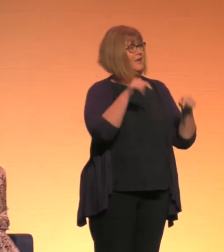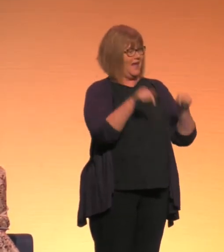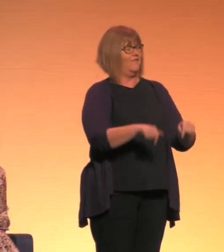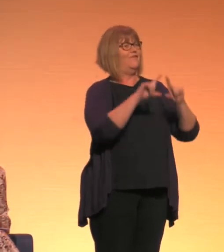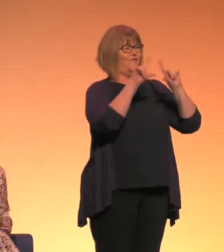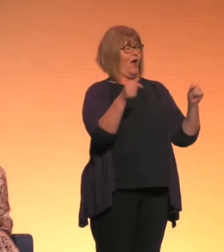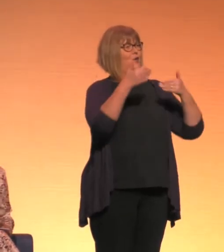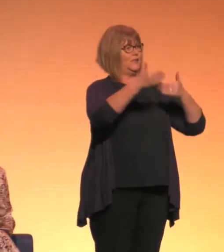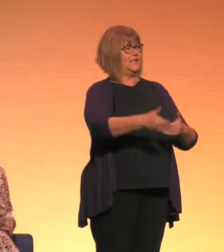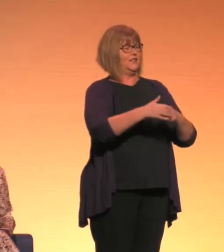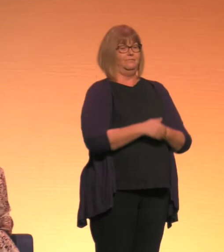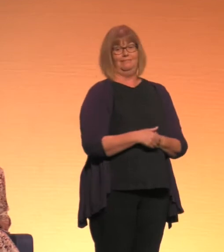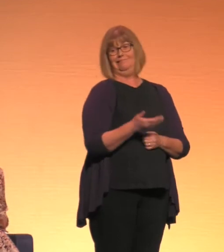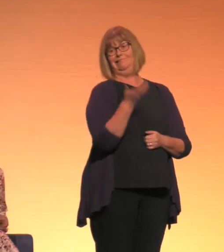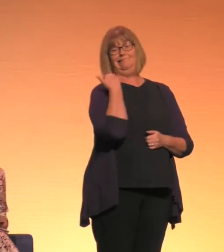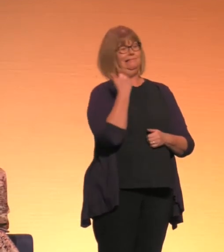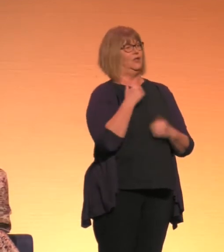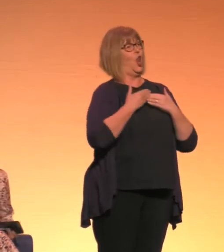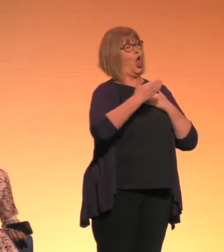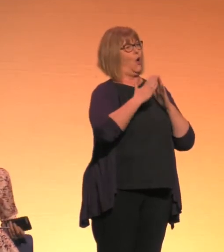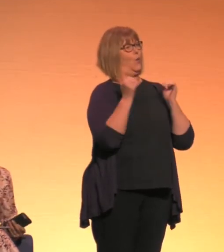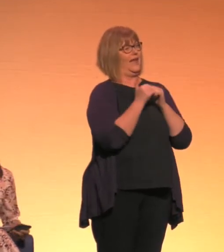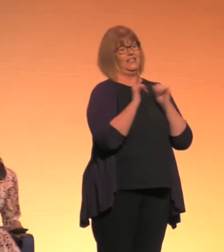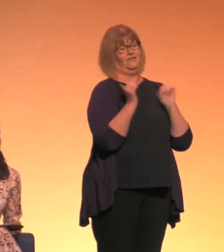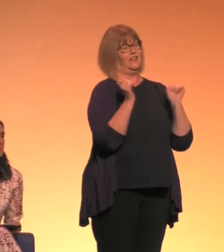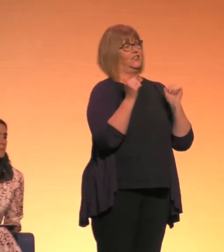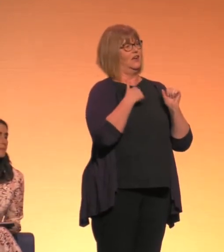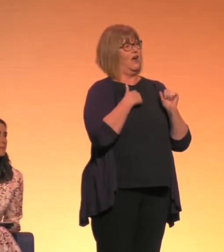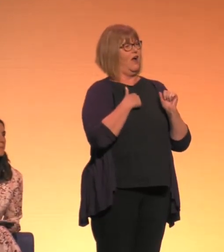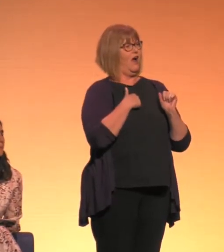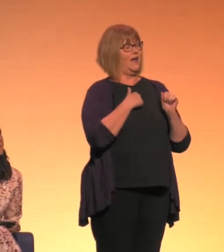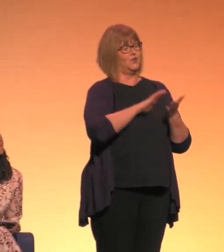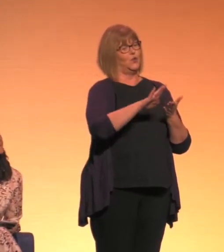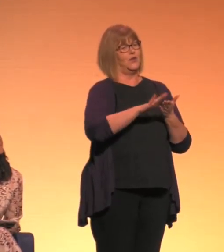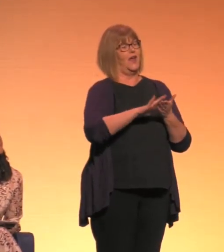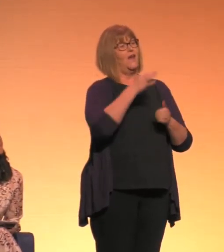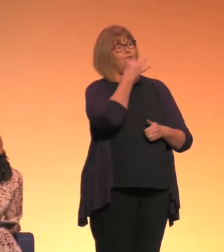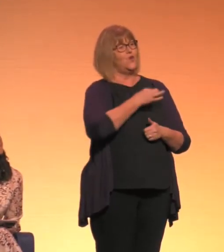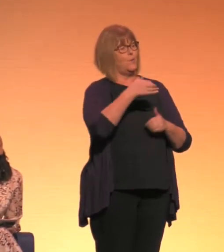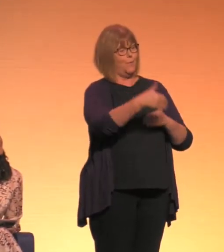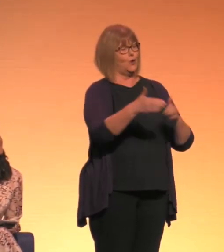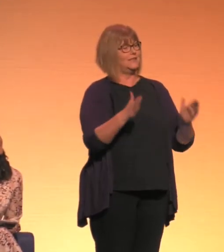Over the long weekend just gone, I took the opportunity to sort out a few boxes in my study at home.